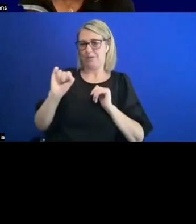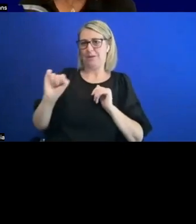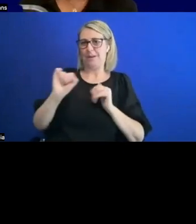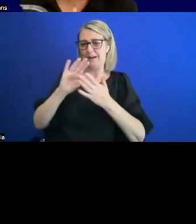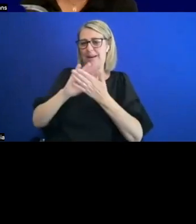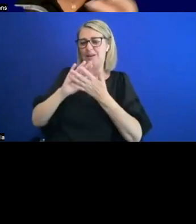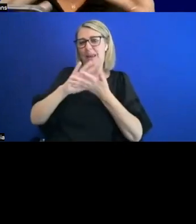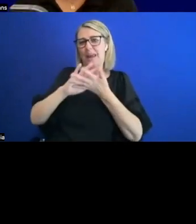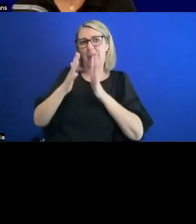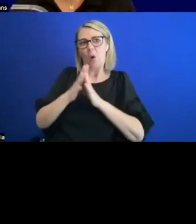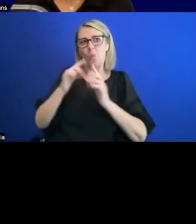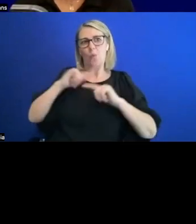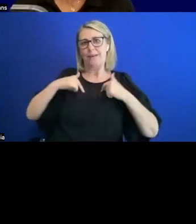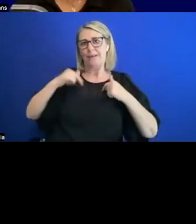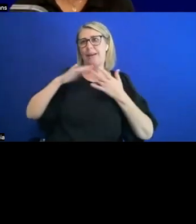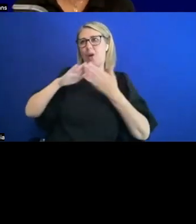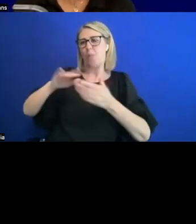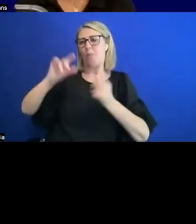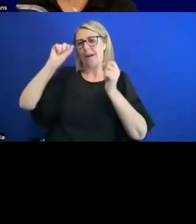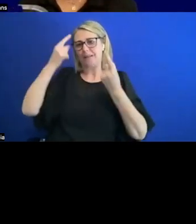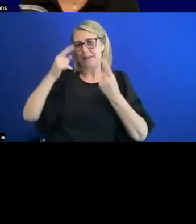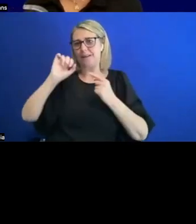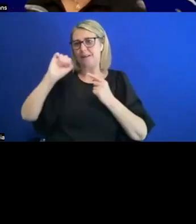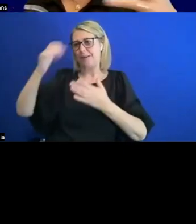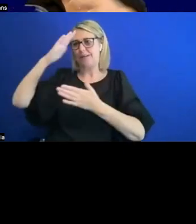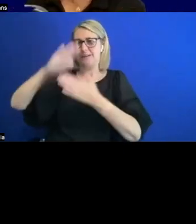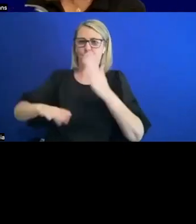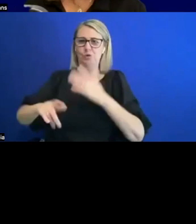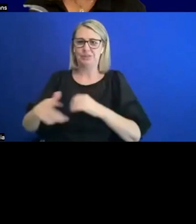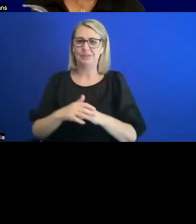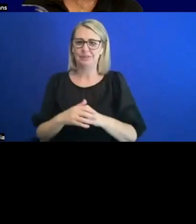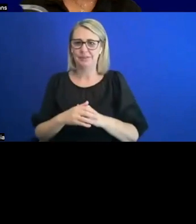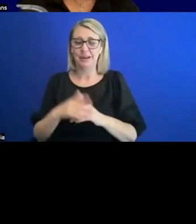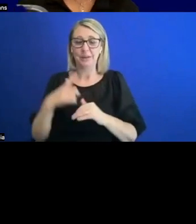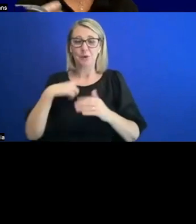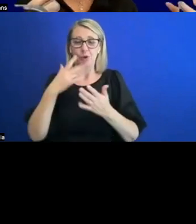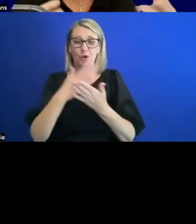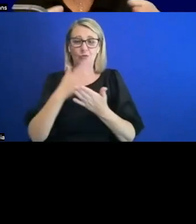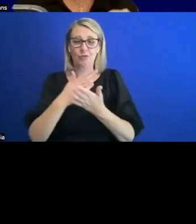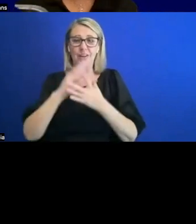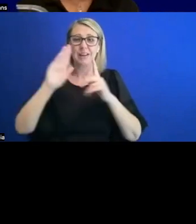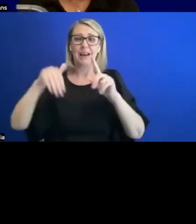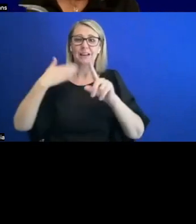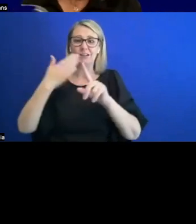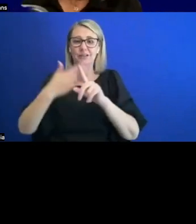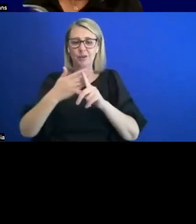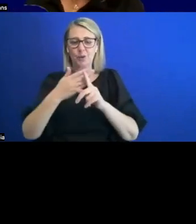understand what they're experiencing because it is only until we really get a better understanding